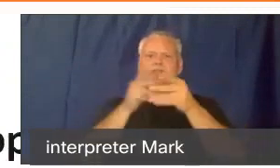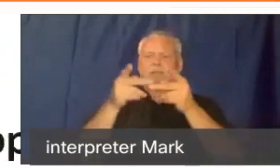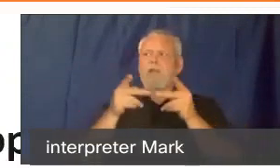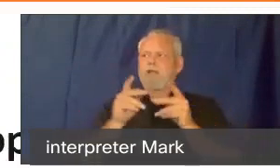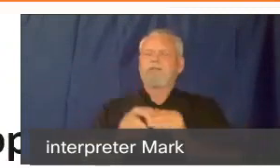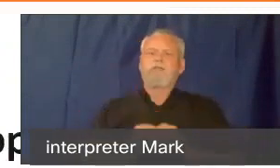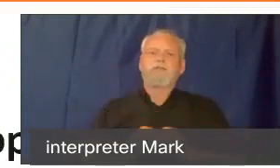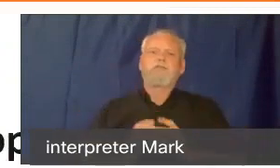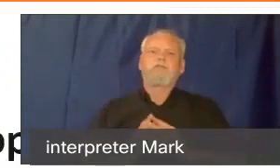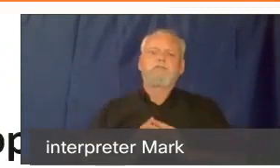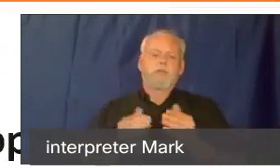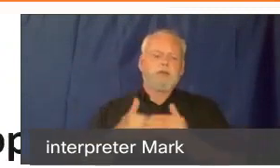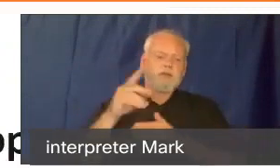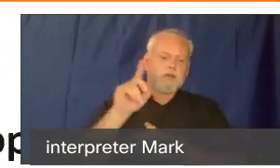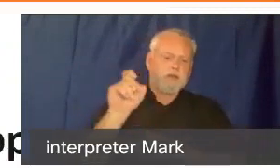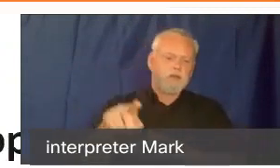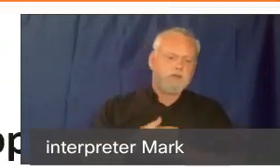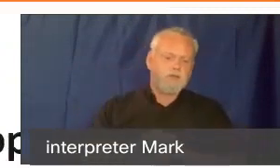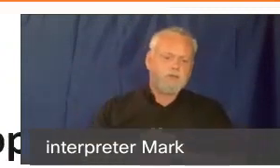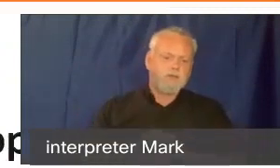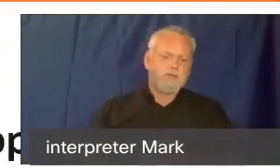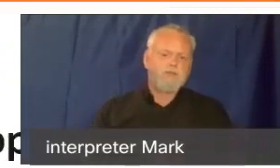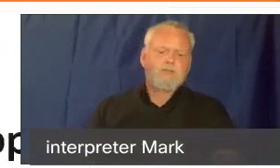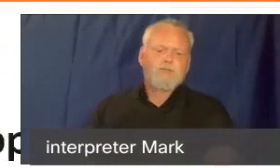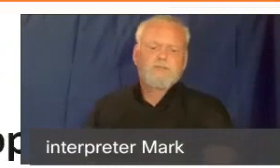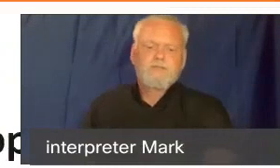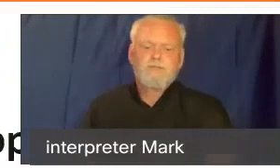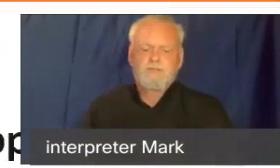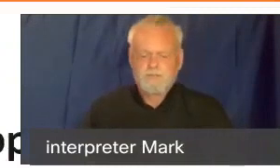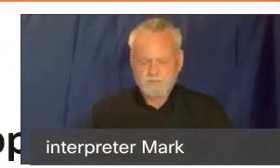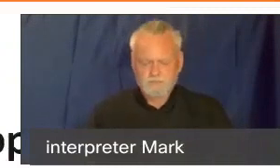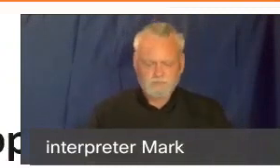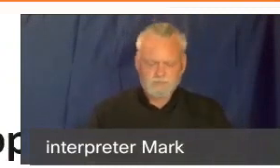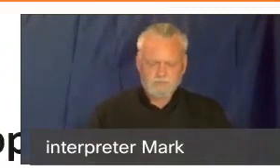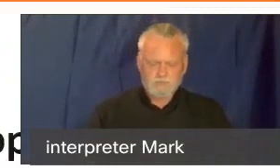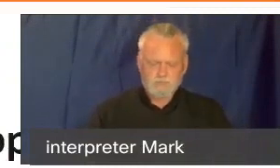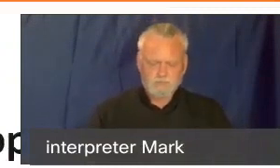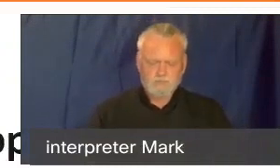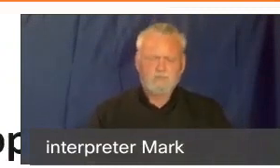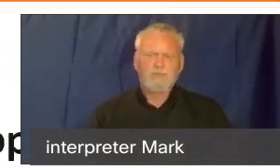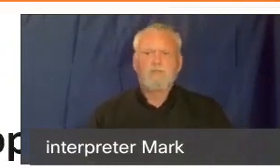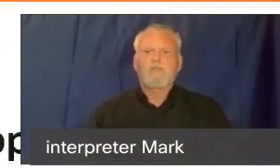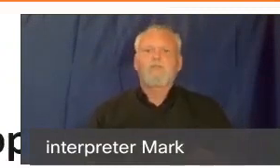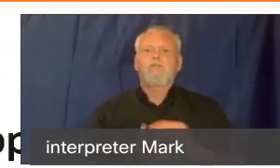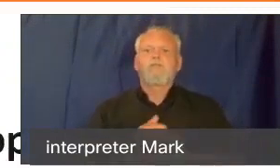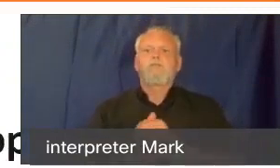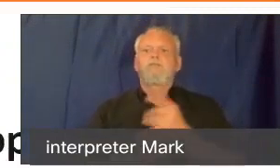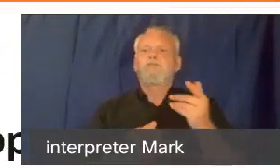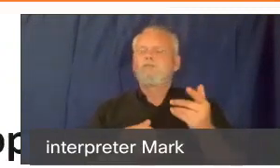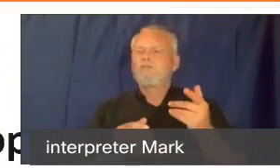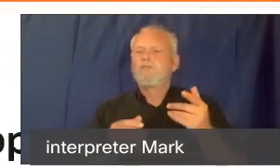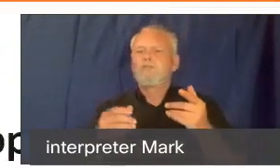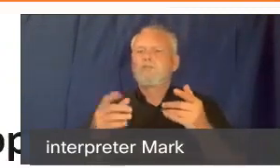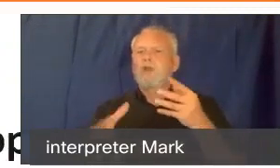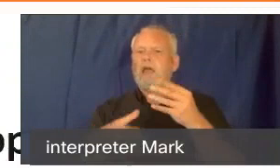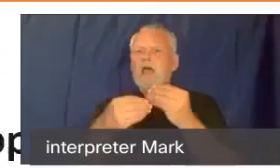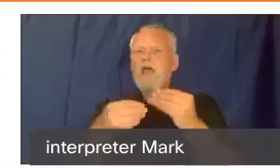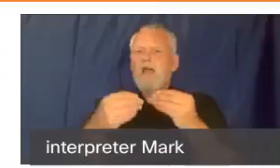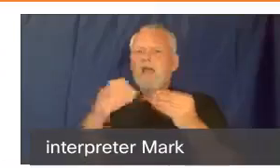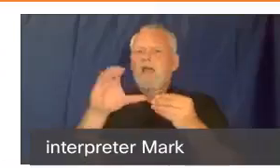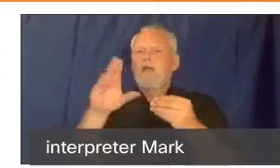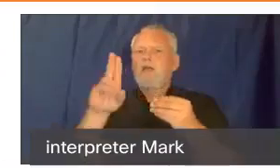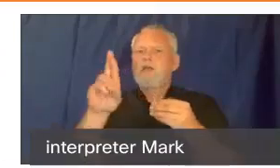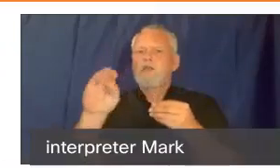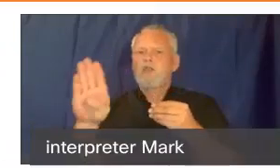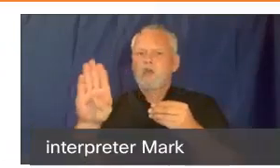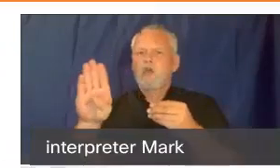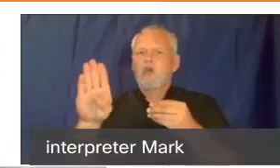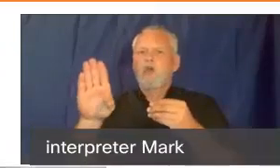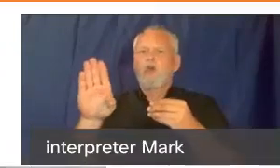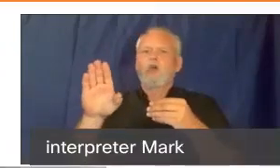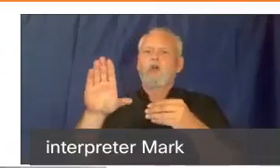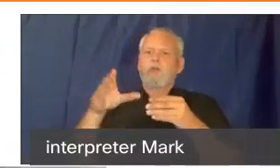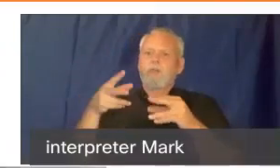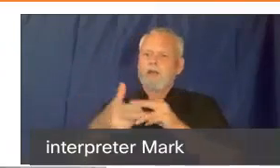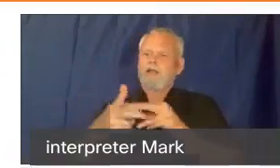All right, the next question, can you can we reduce the number of curb cut, 711 and next Thursday stories? Yeah, we, we evaluate the locations by investigation. Actually, those scope cuts in use.